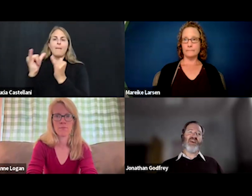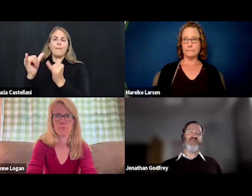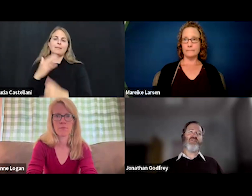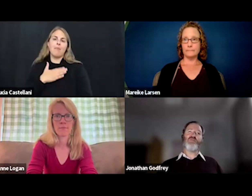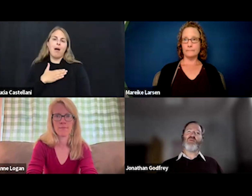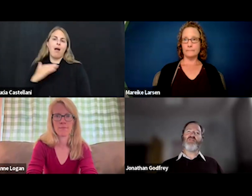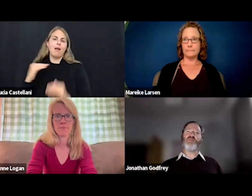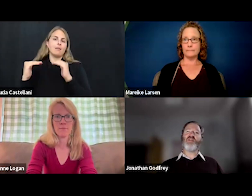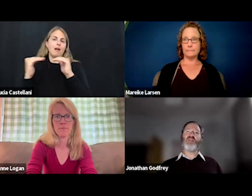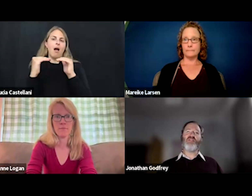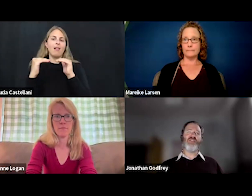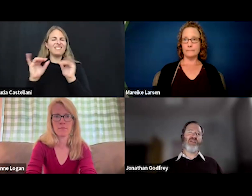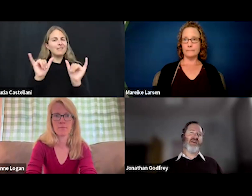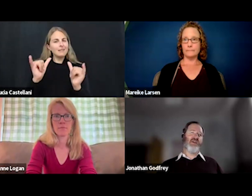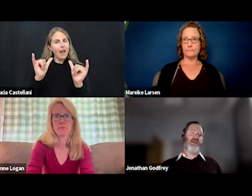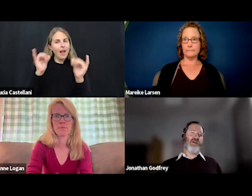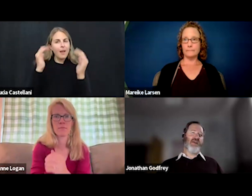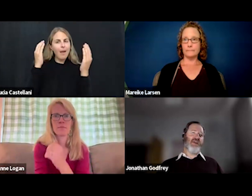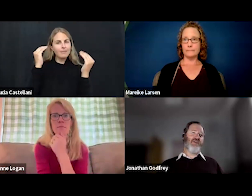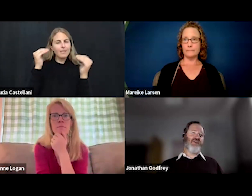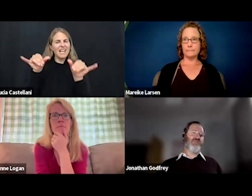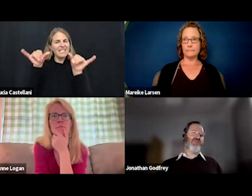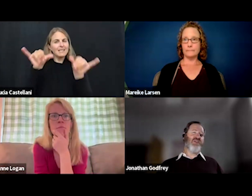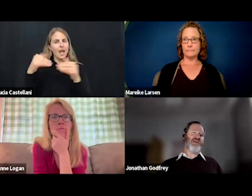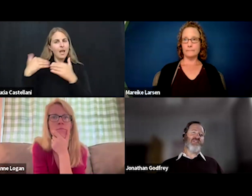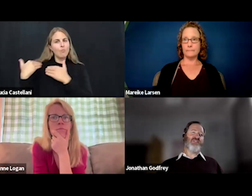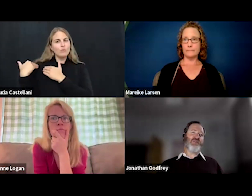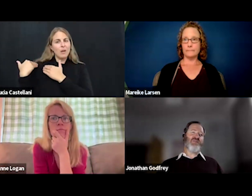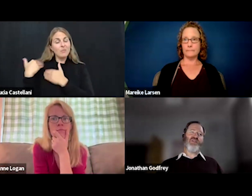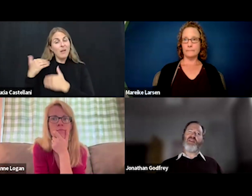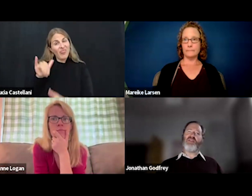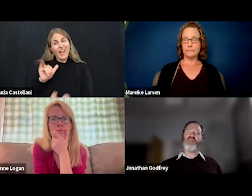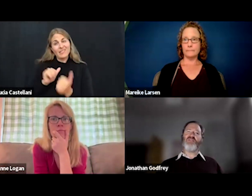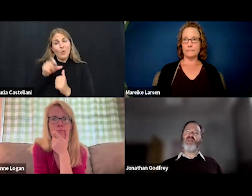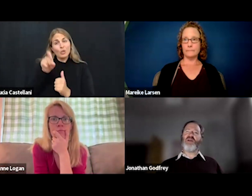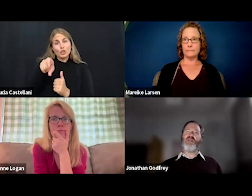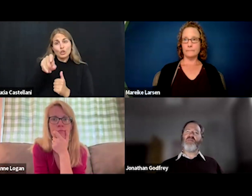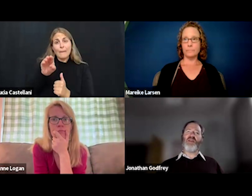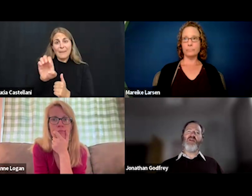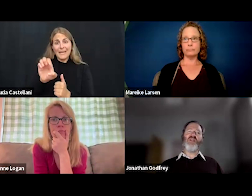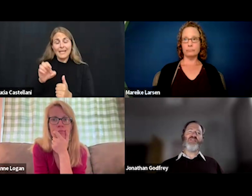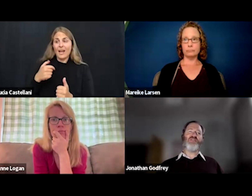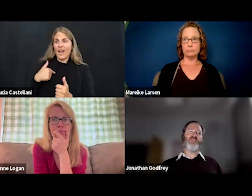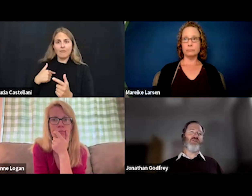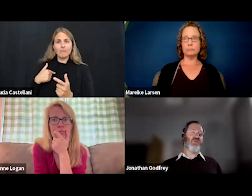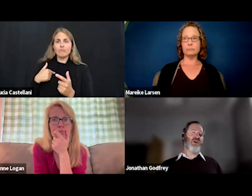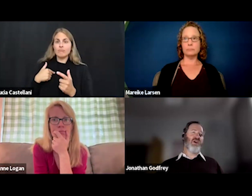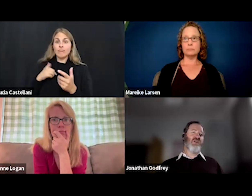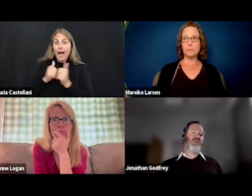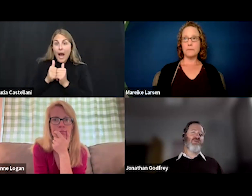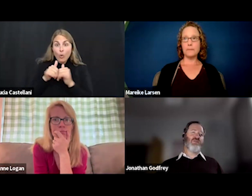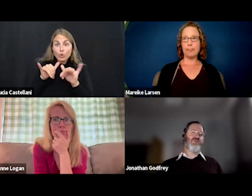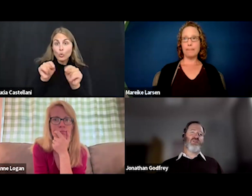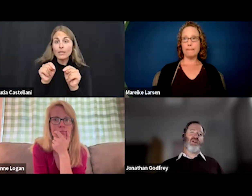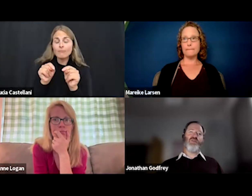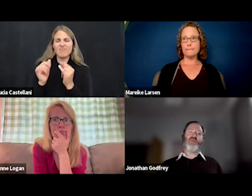The same responsibilities. And I pretty much do everything in the same way that my colleagues do, although there